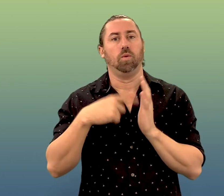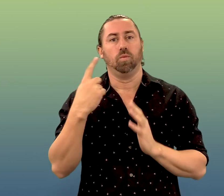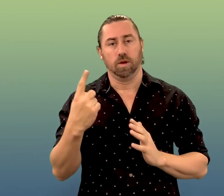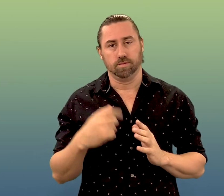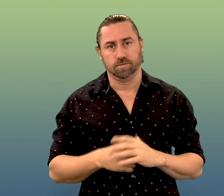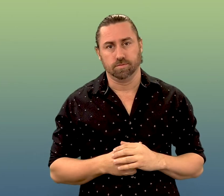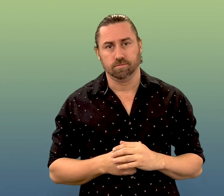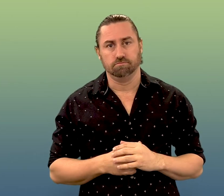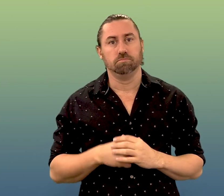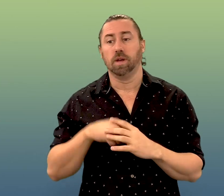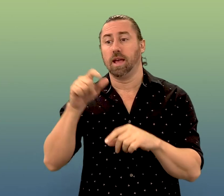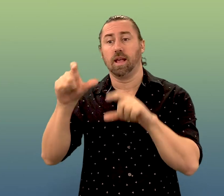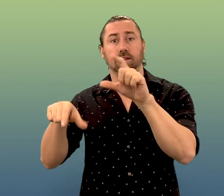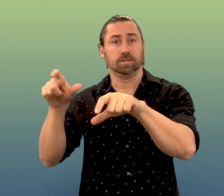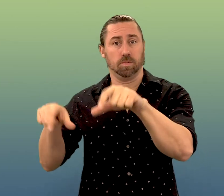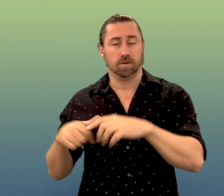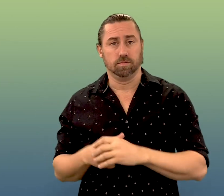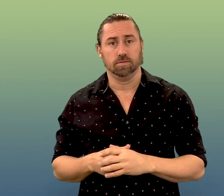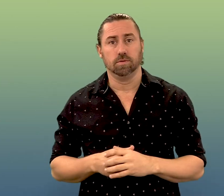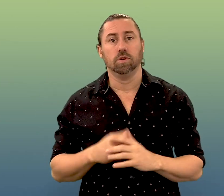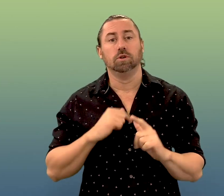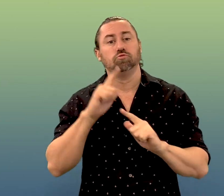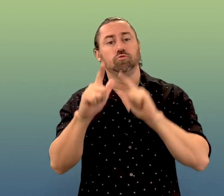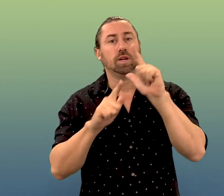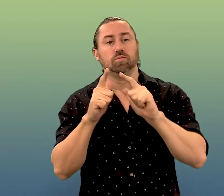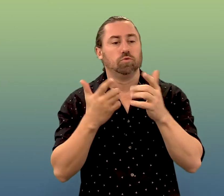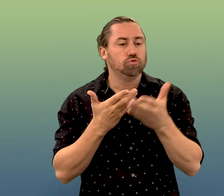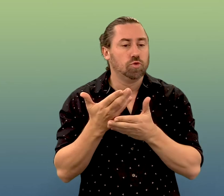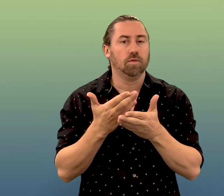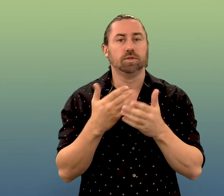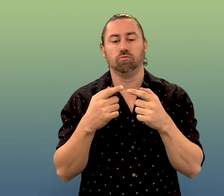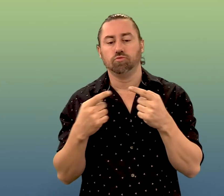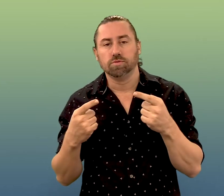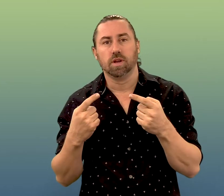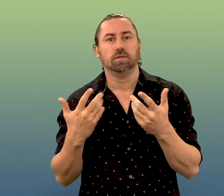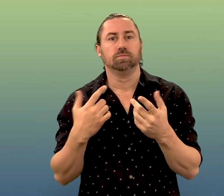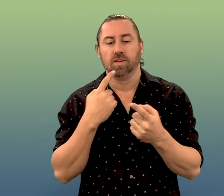Two point one, point one. Our customers. Transport services, products,